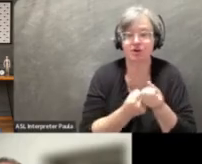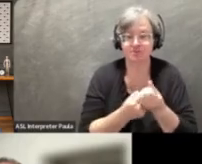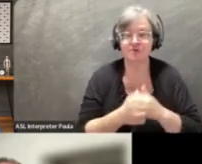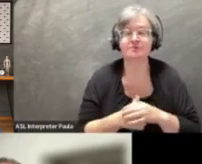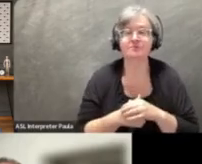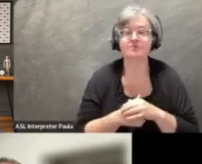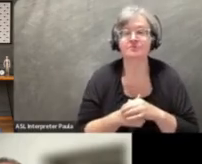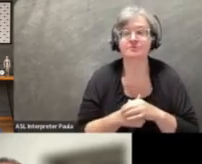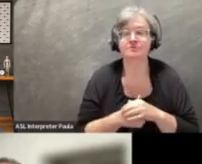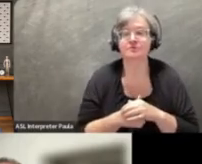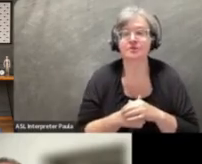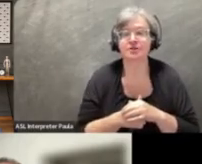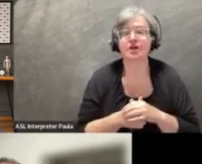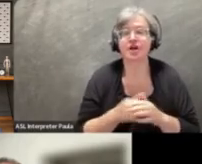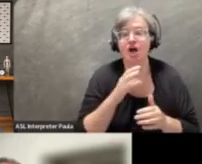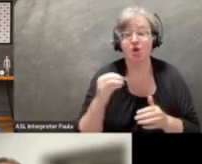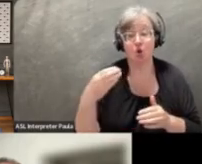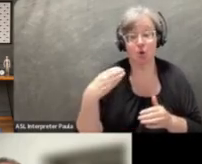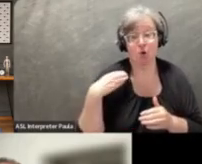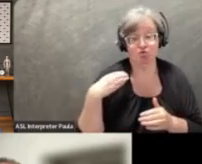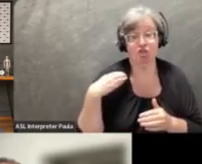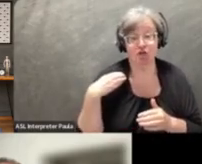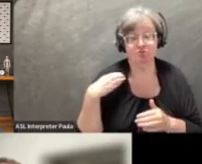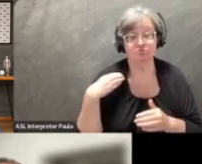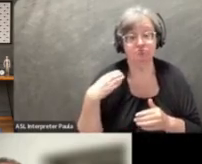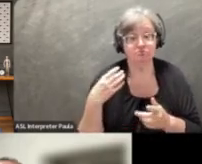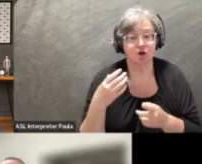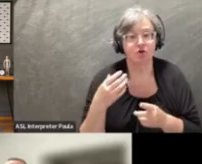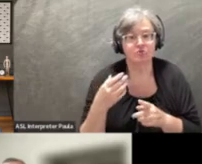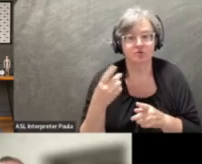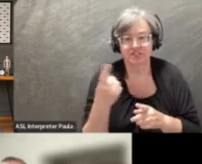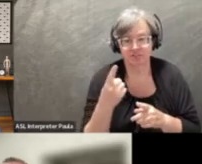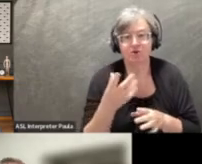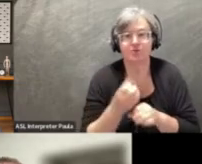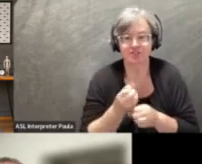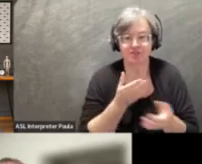it would actually be co chaired by someone who was receiving our services and supports, and was a group that we called the